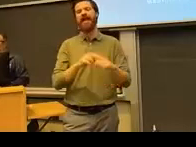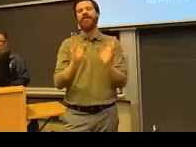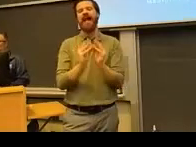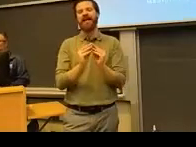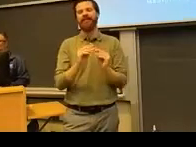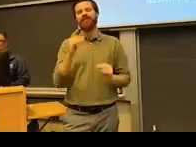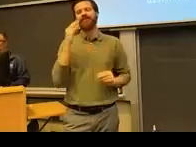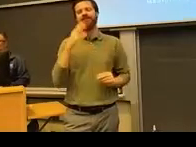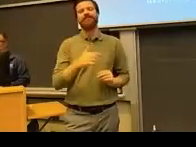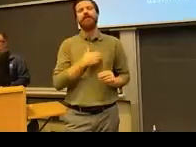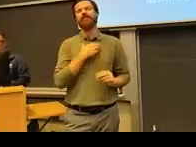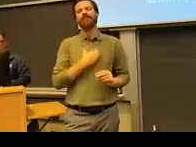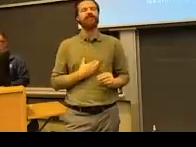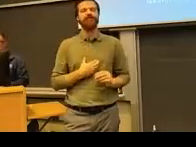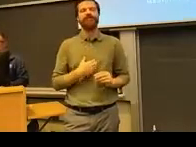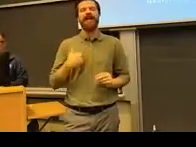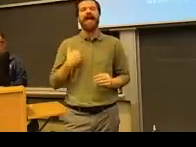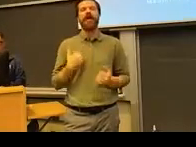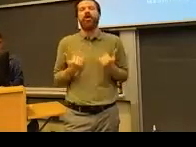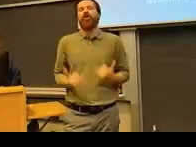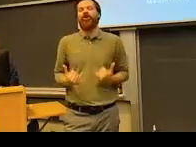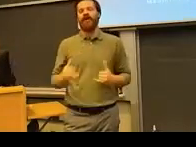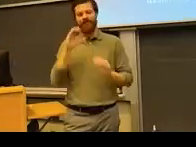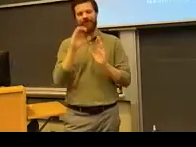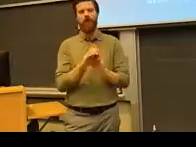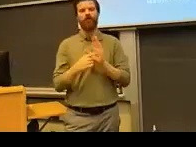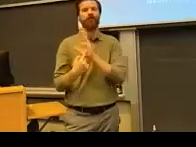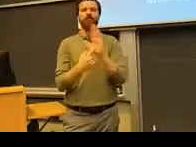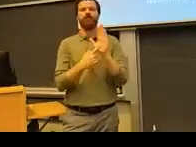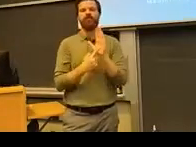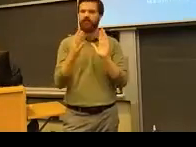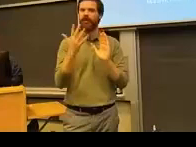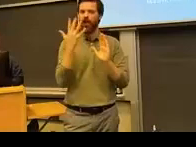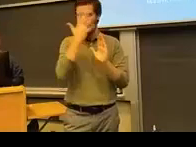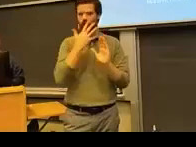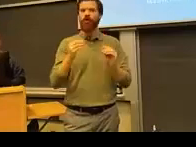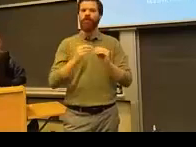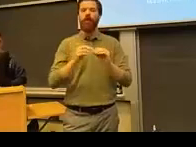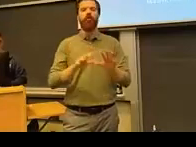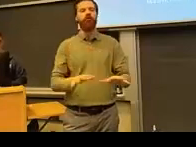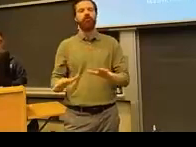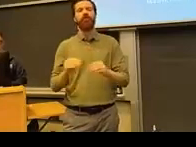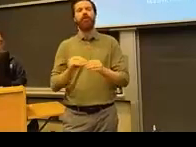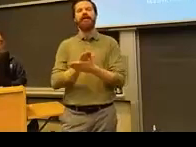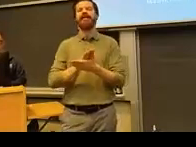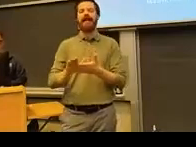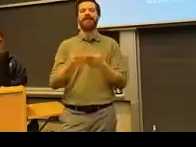I had um current photos to show you because it looks a lot more livable and nice to be in now